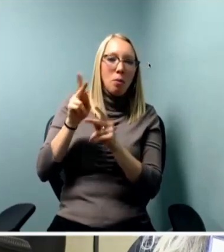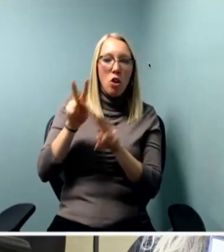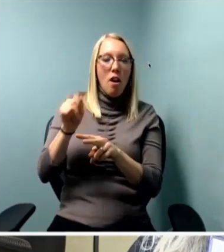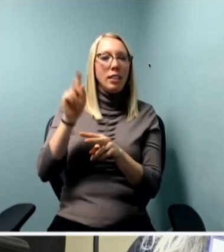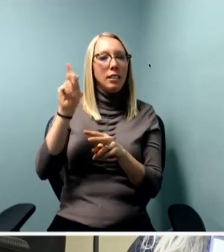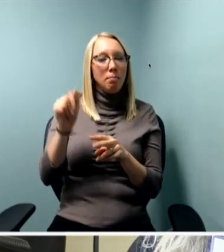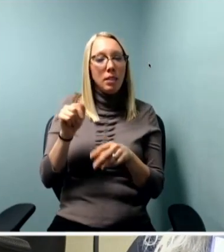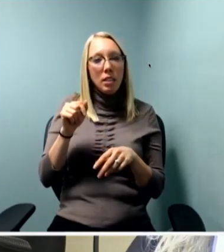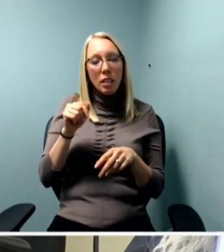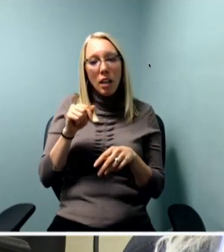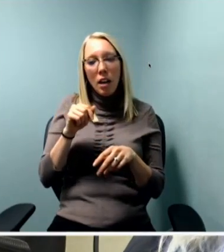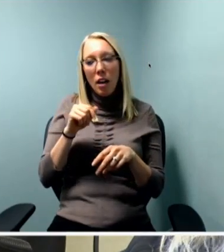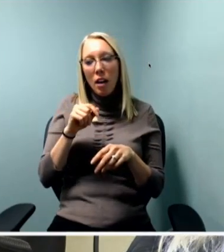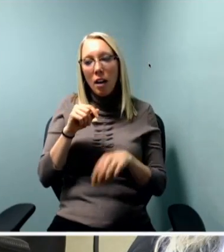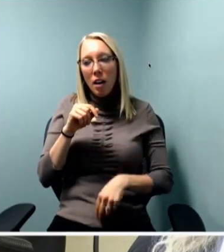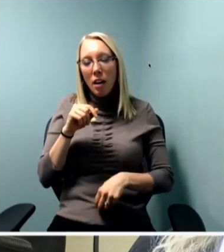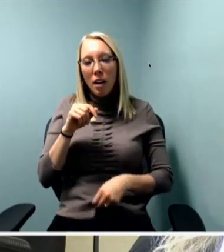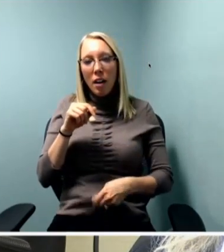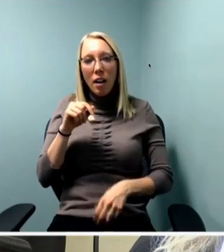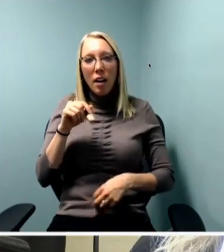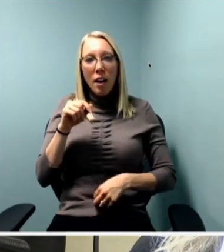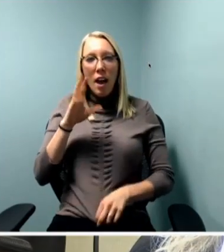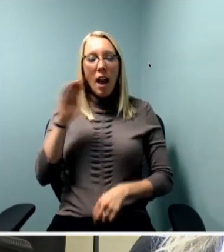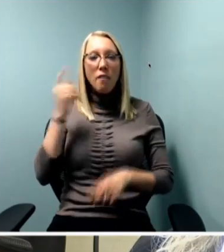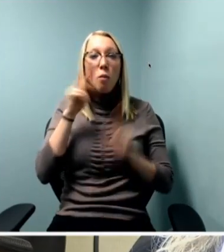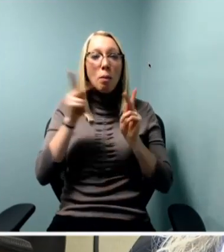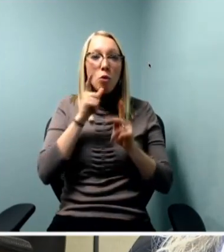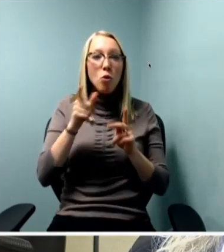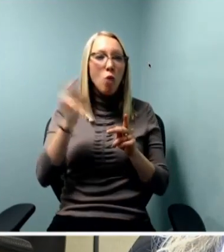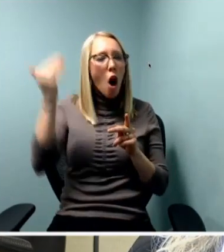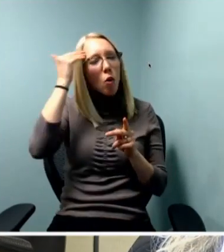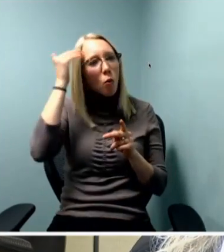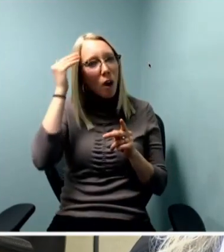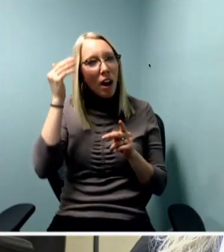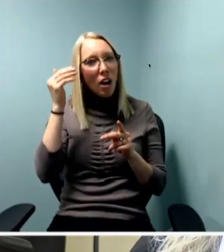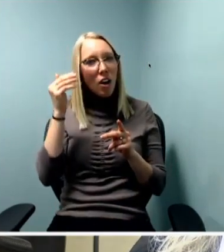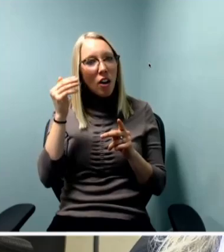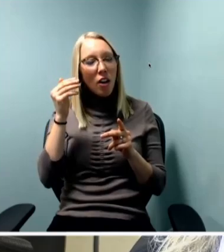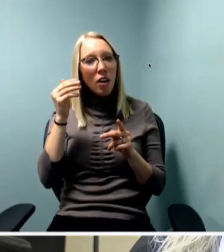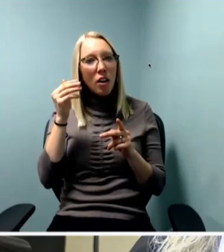for those who are aware, will be seen as a super human feat